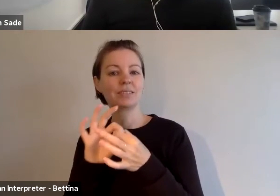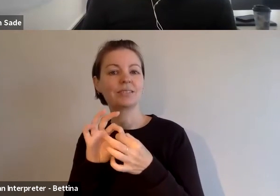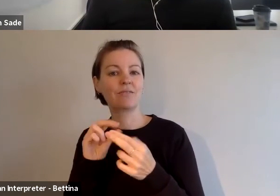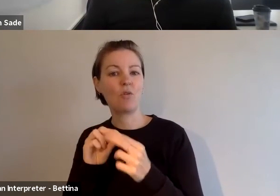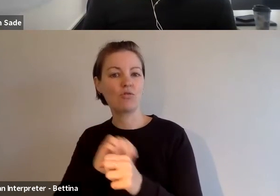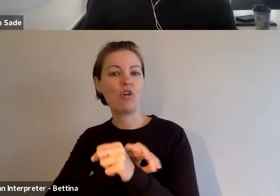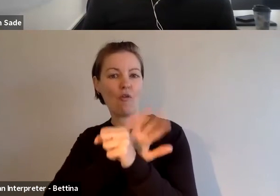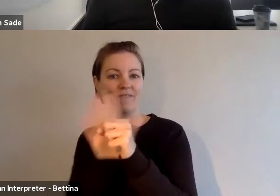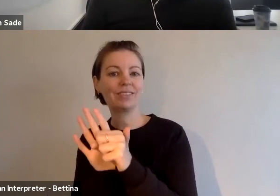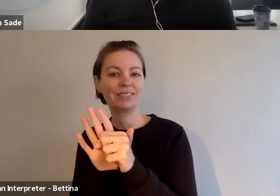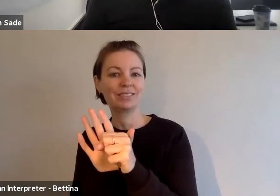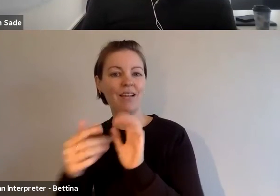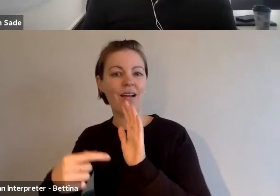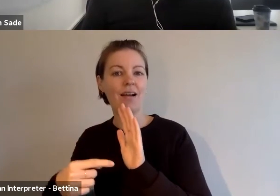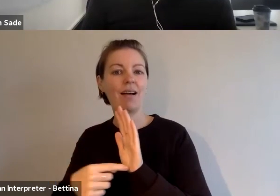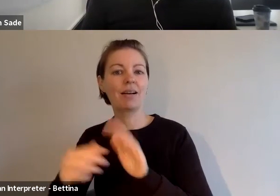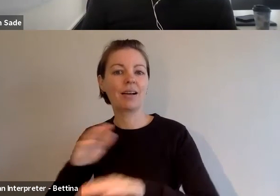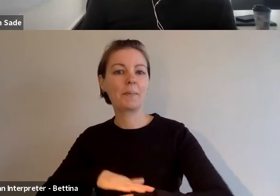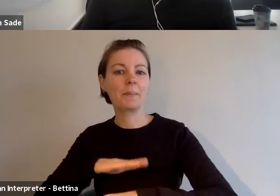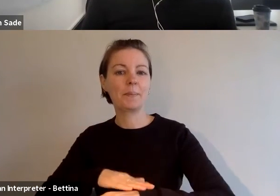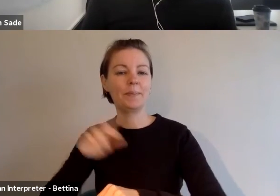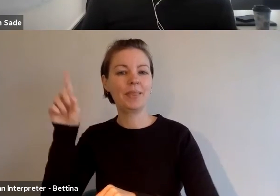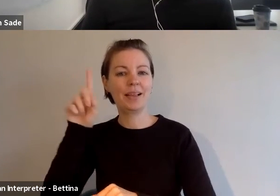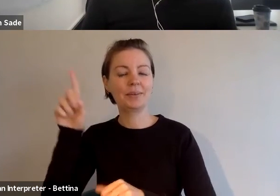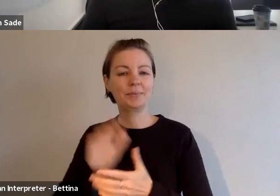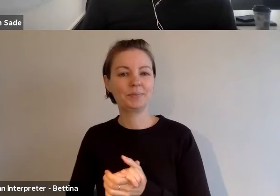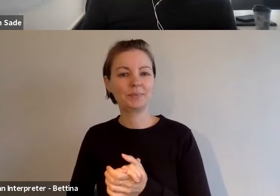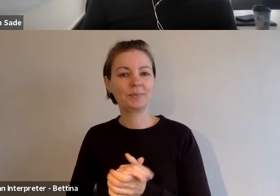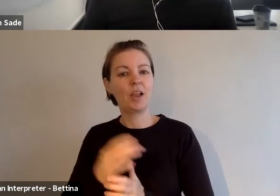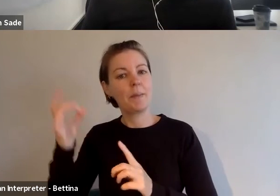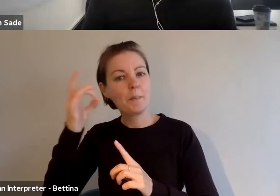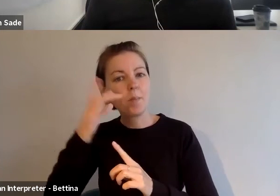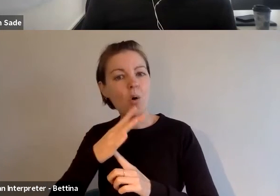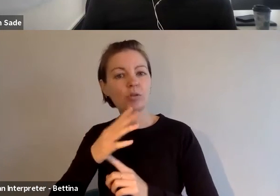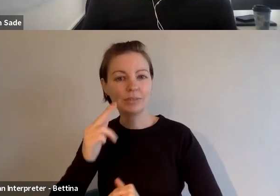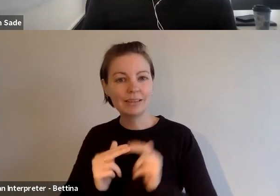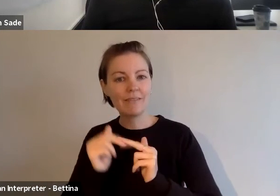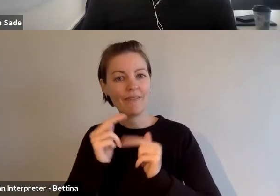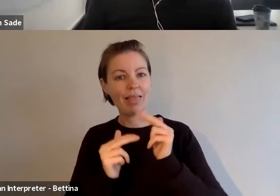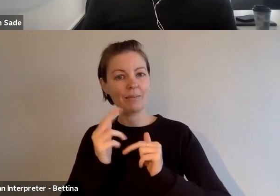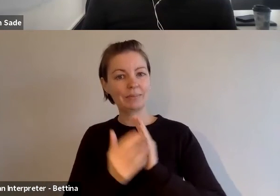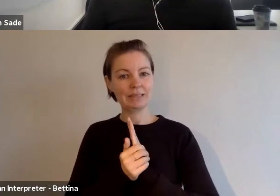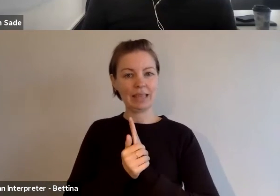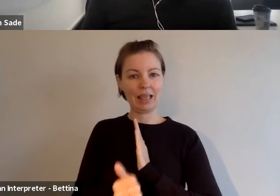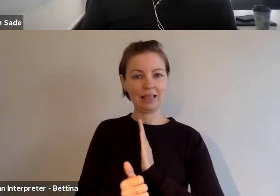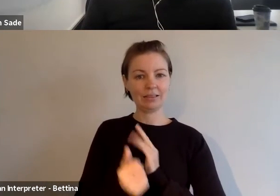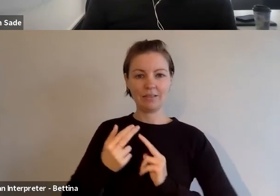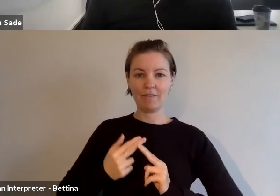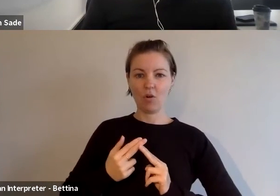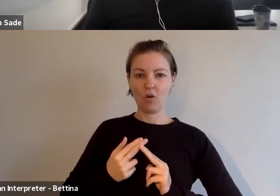is reiterated the importance of developing the kinds of capacities and students that will enable them to troubleshoot